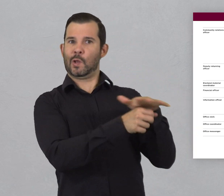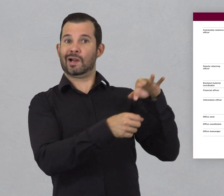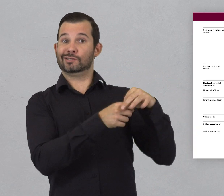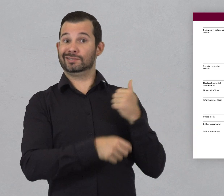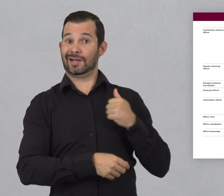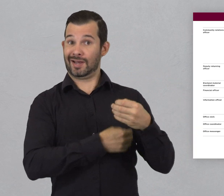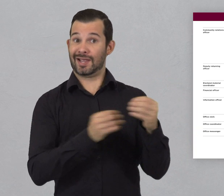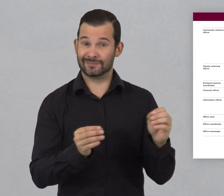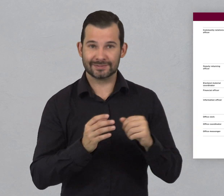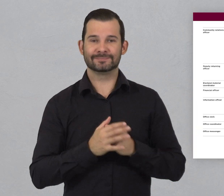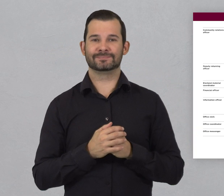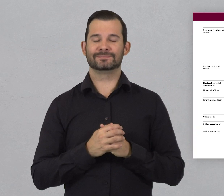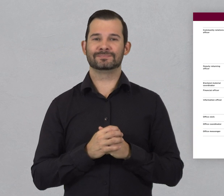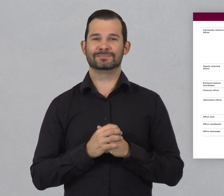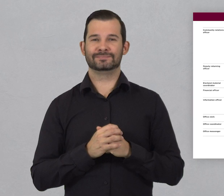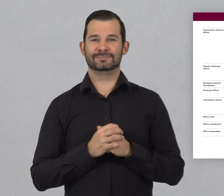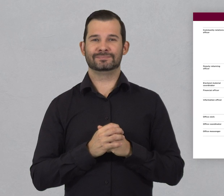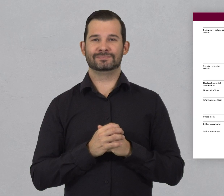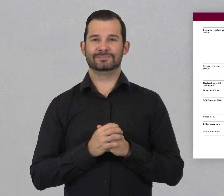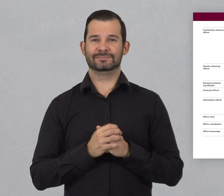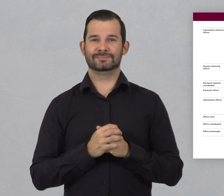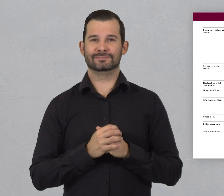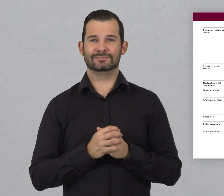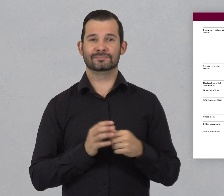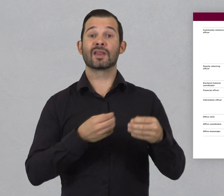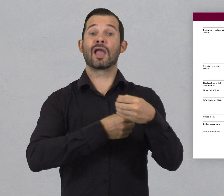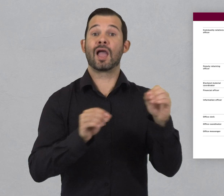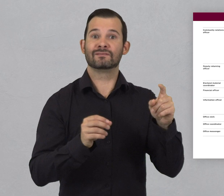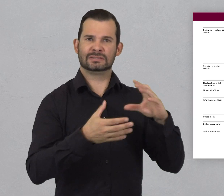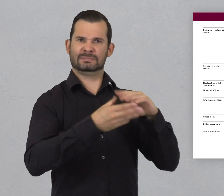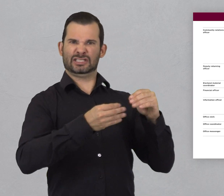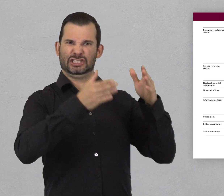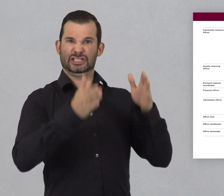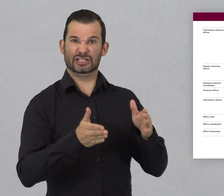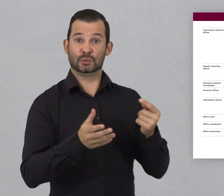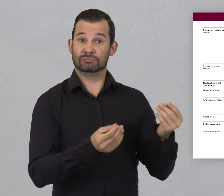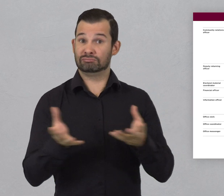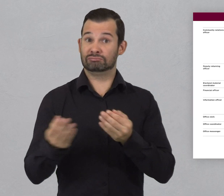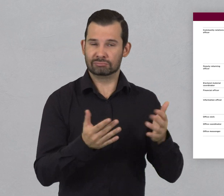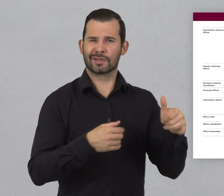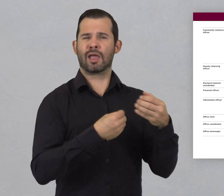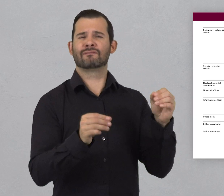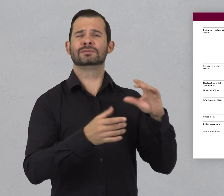at the local Elections Canada office. Office messenger: The office messenger